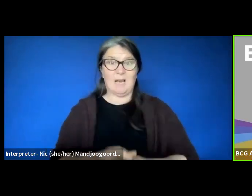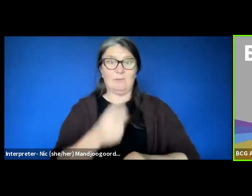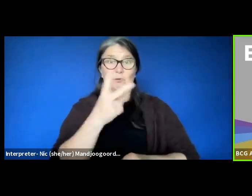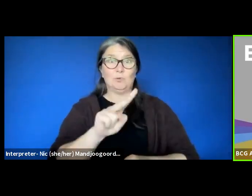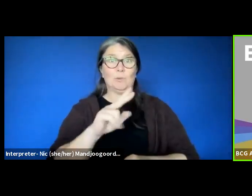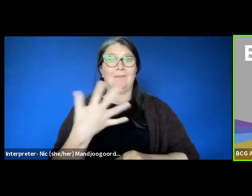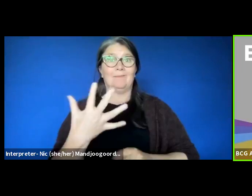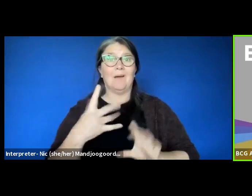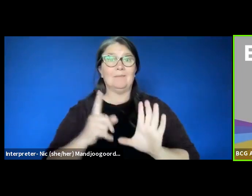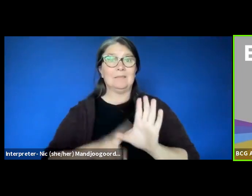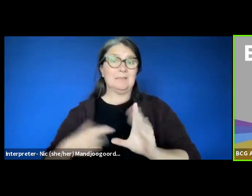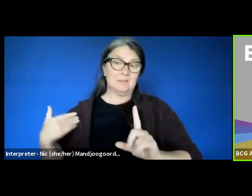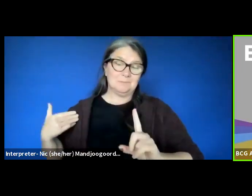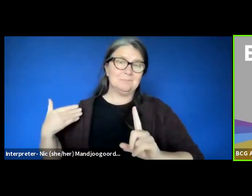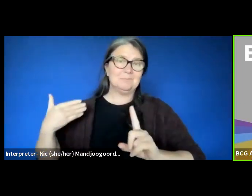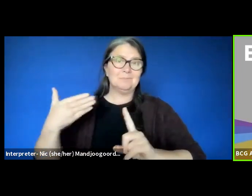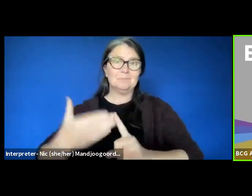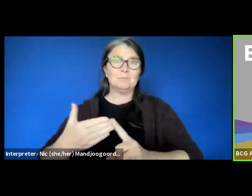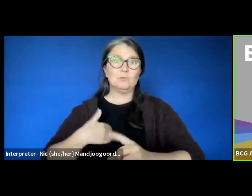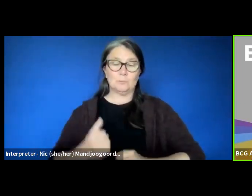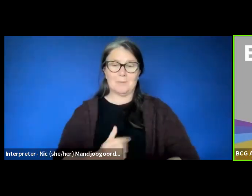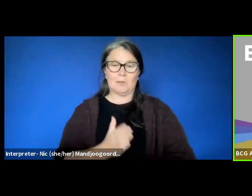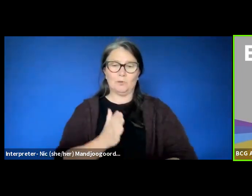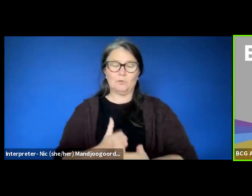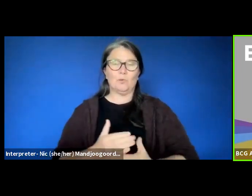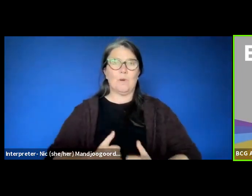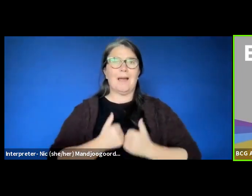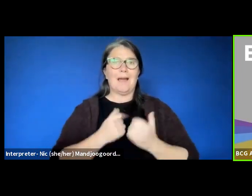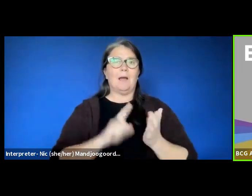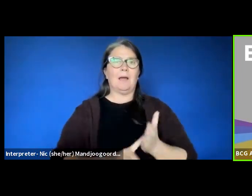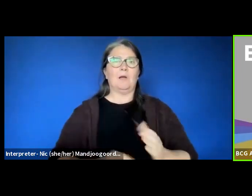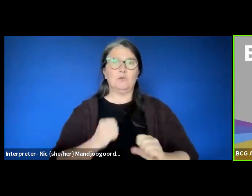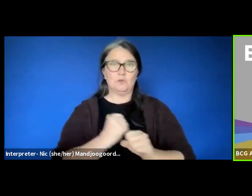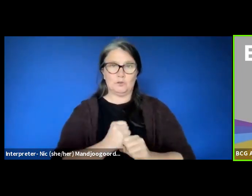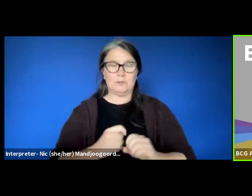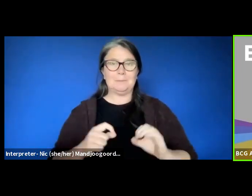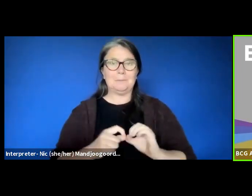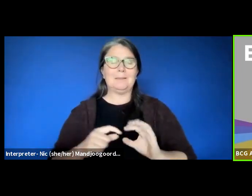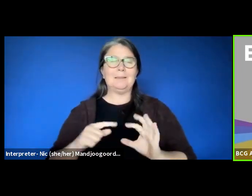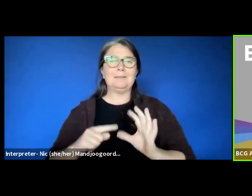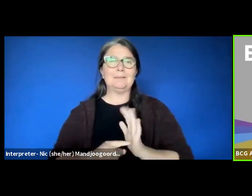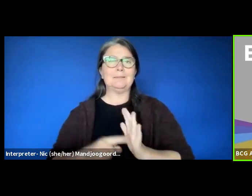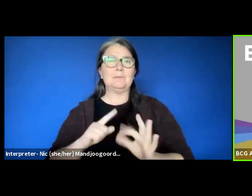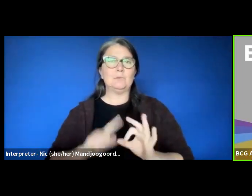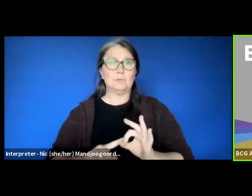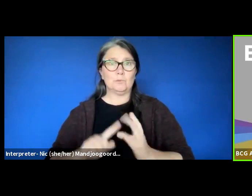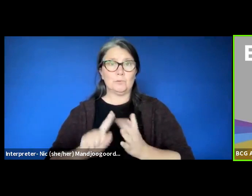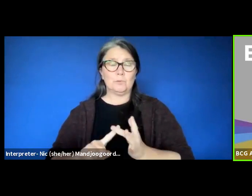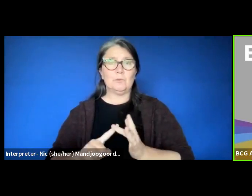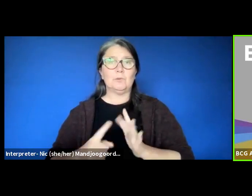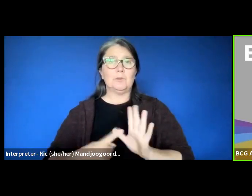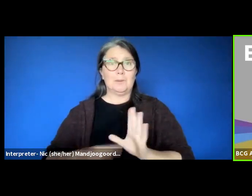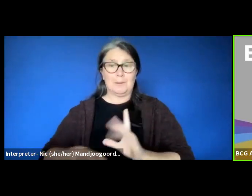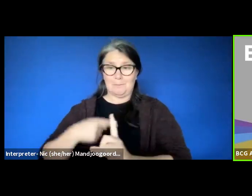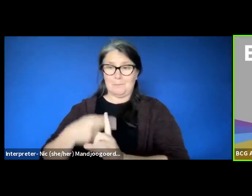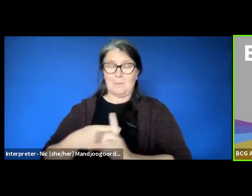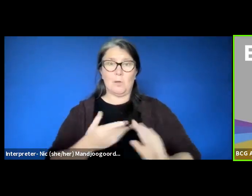working hard for 25 years now. w, to ensure our LG w, to ensure our LGBT Q plus community can access strong men. ntorship strengthened by